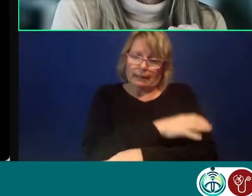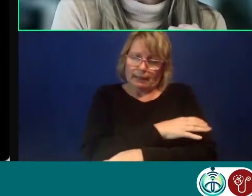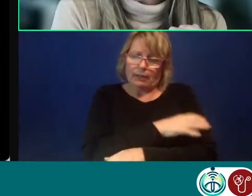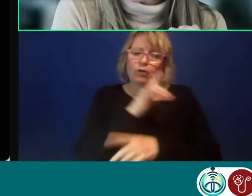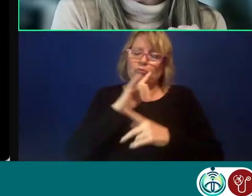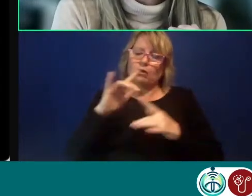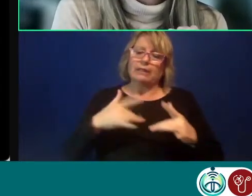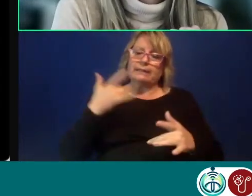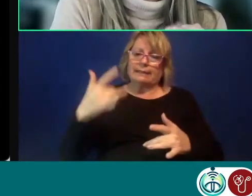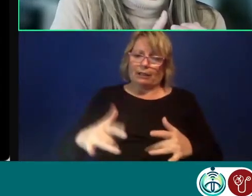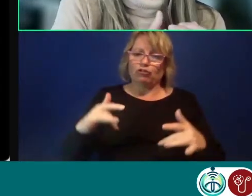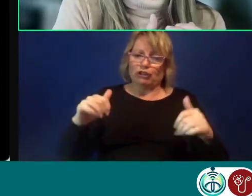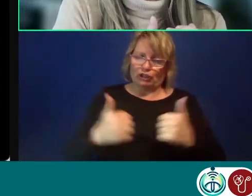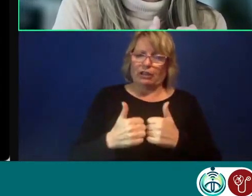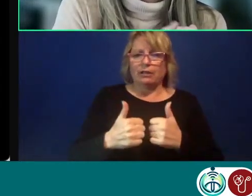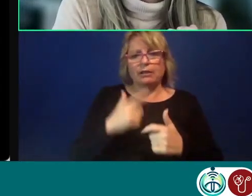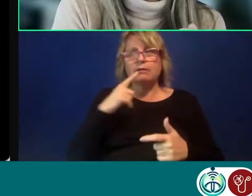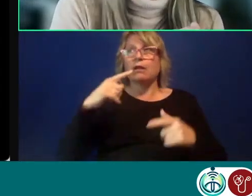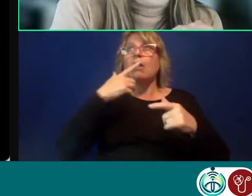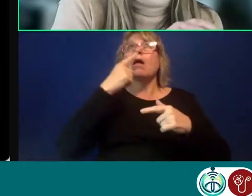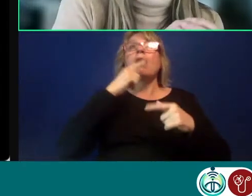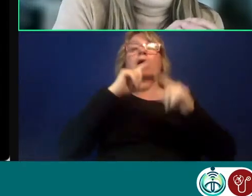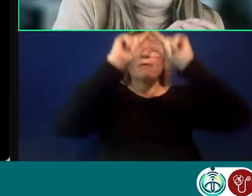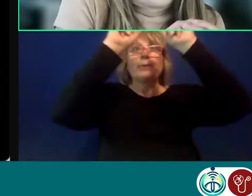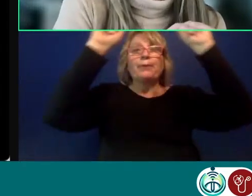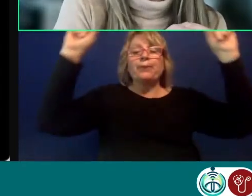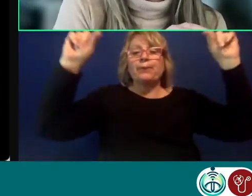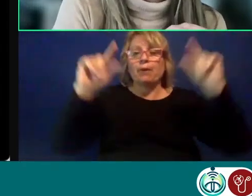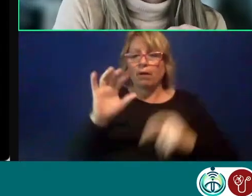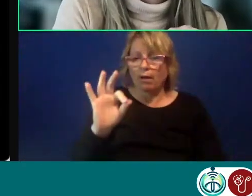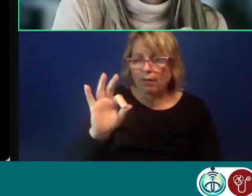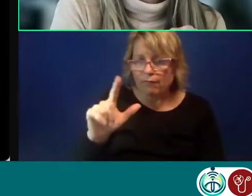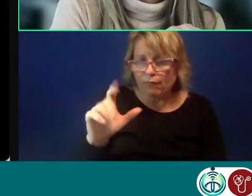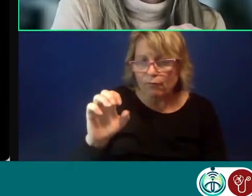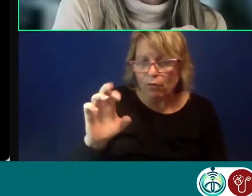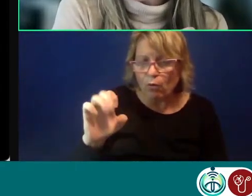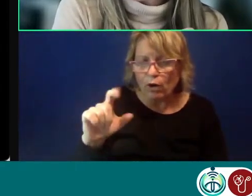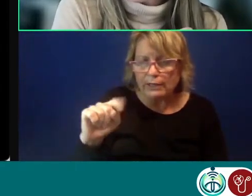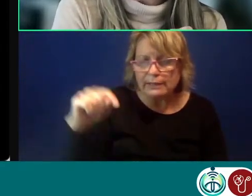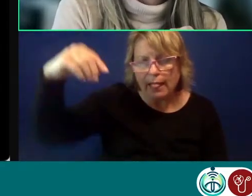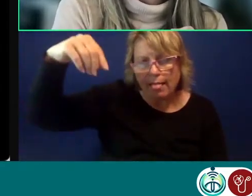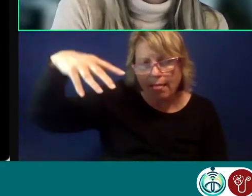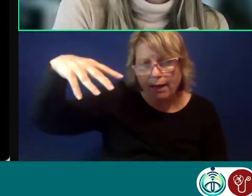very strong, fluorescent lights, just different environments getting to the appointment. Maybe